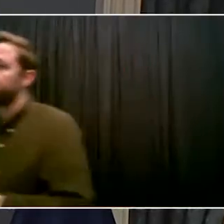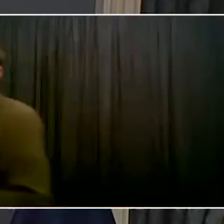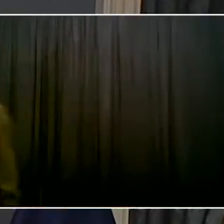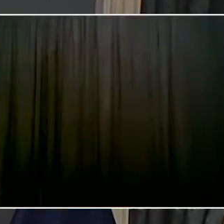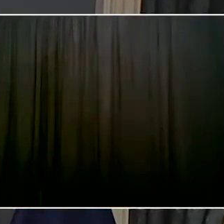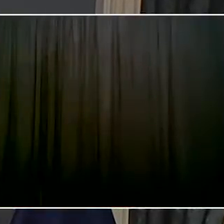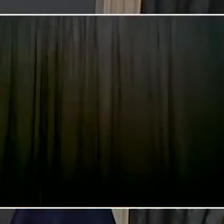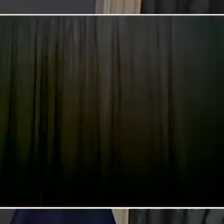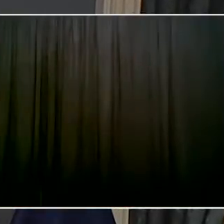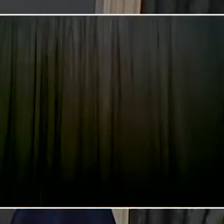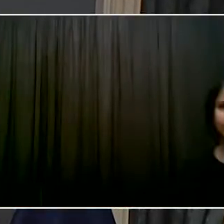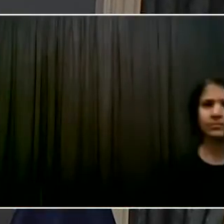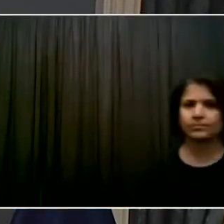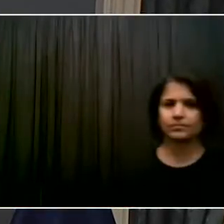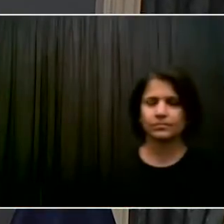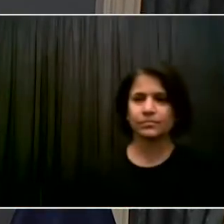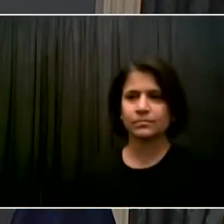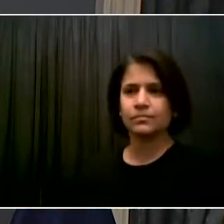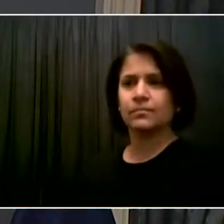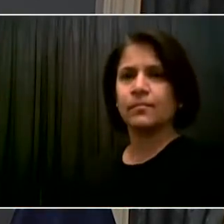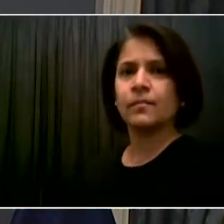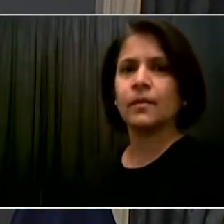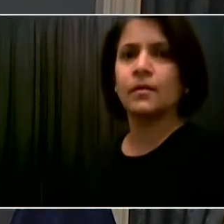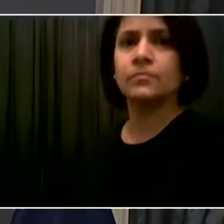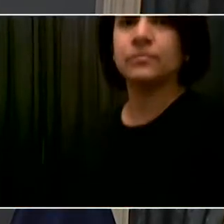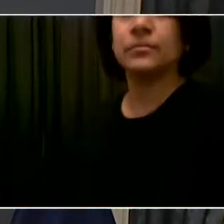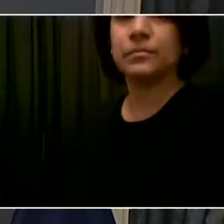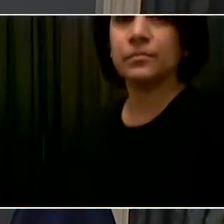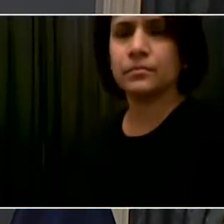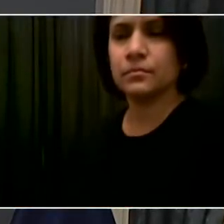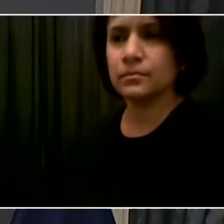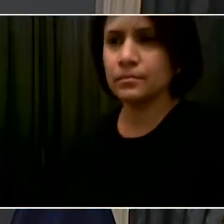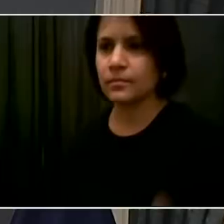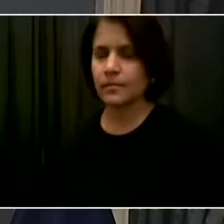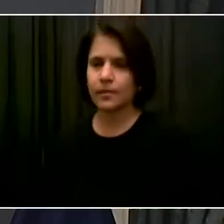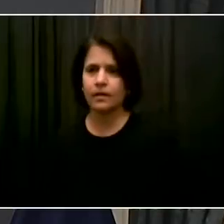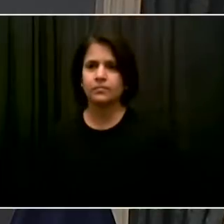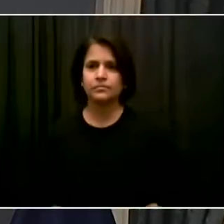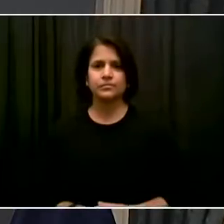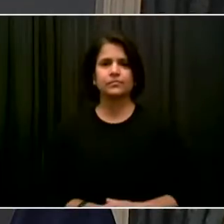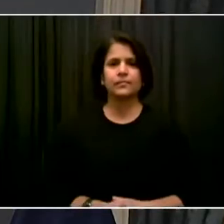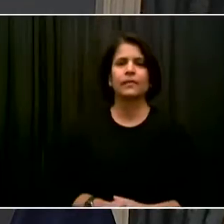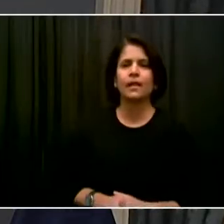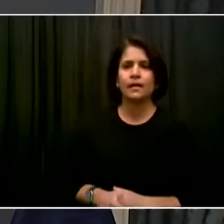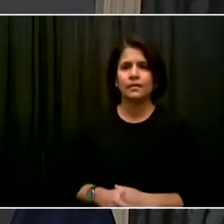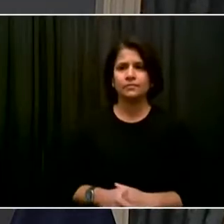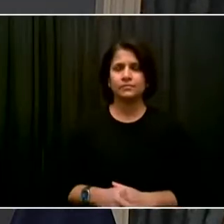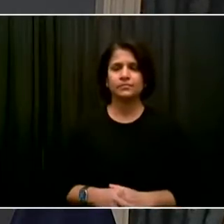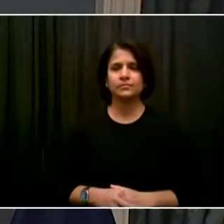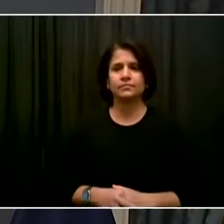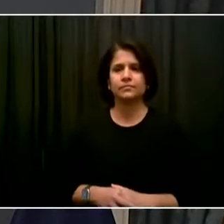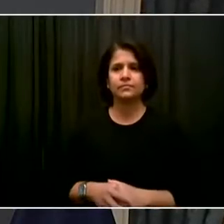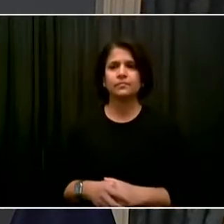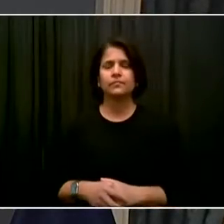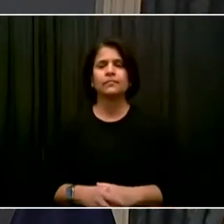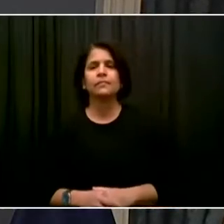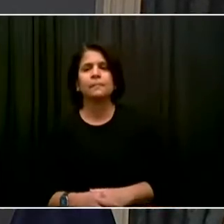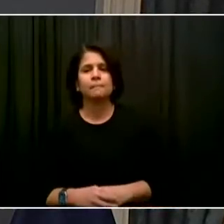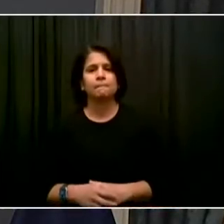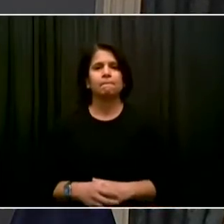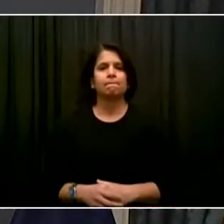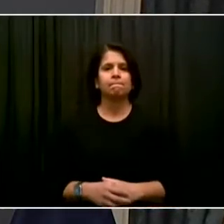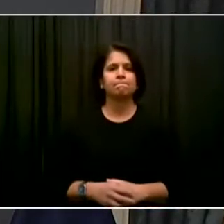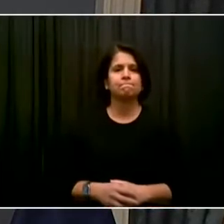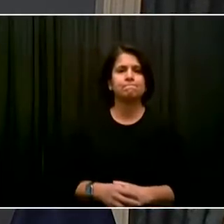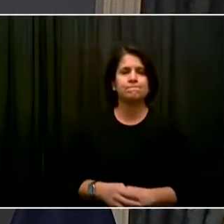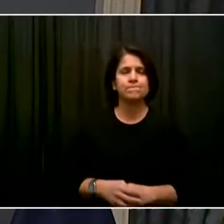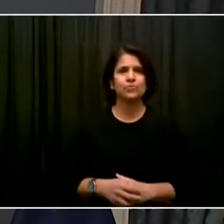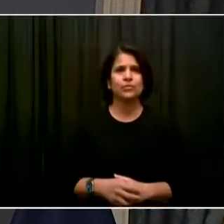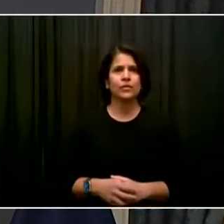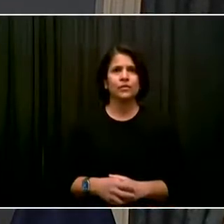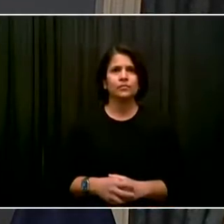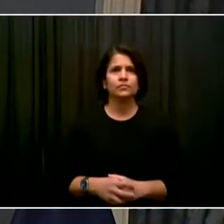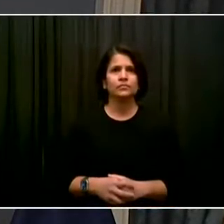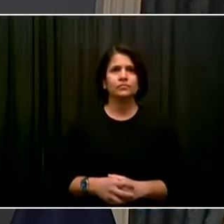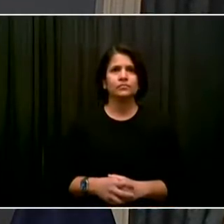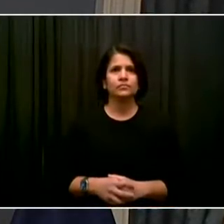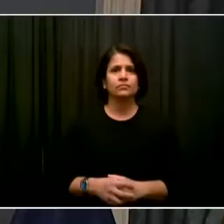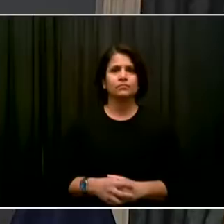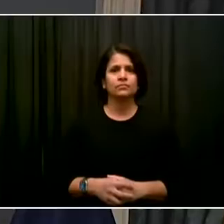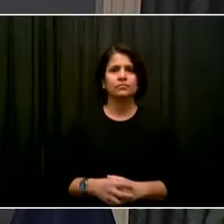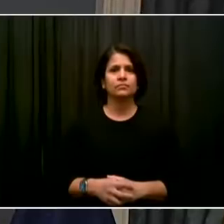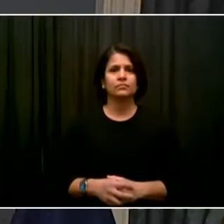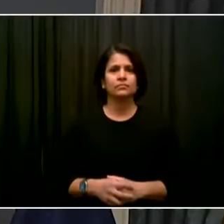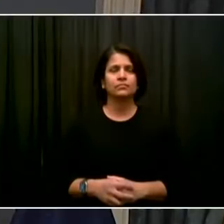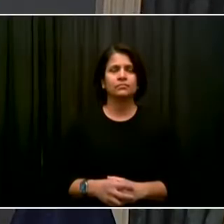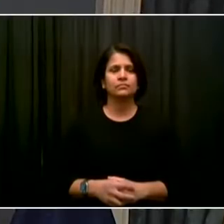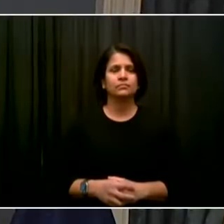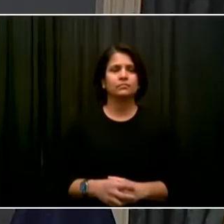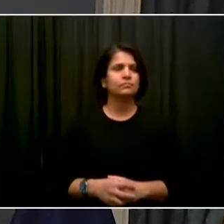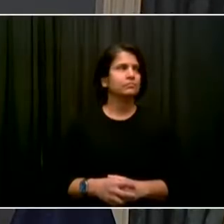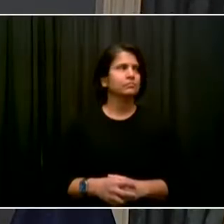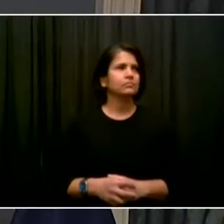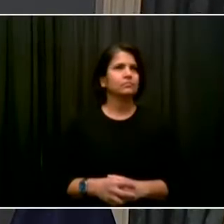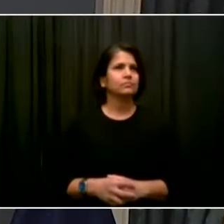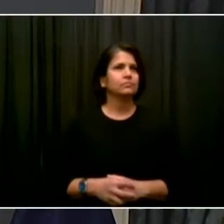OMICRON AND SAVE LIVES.